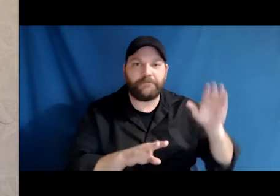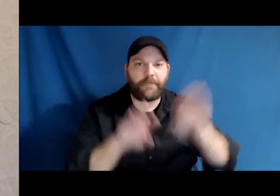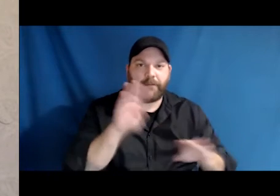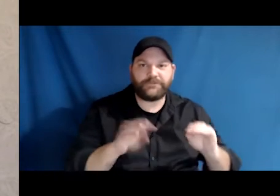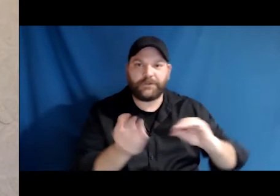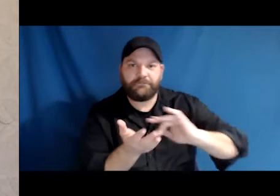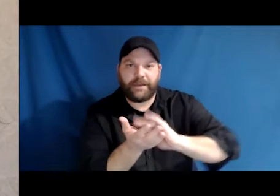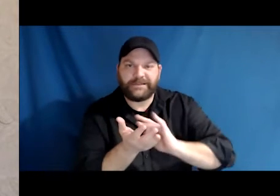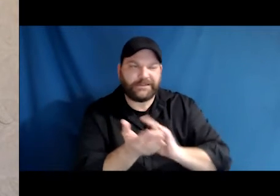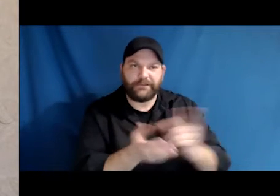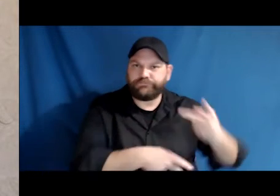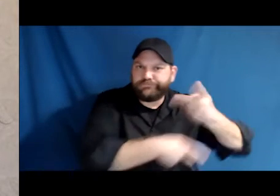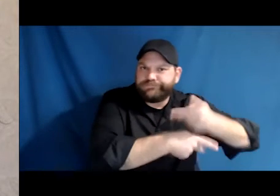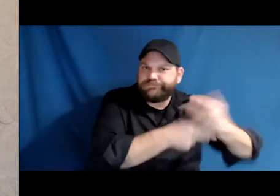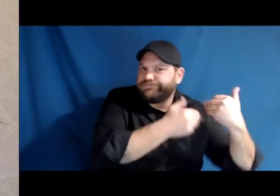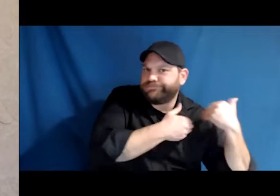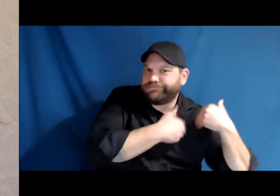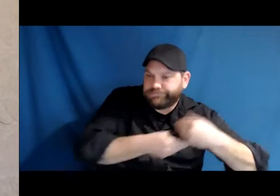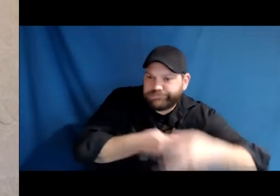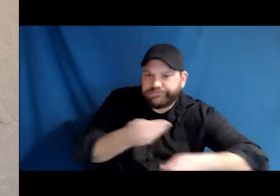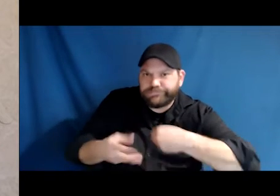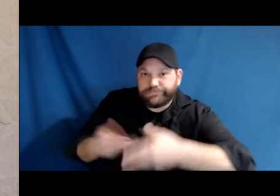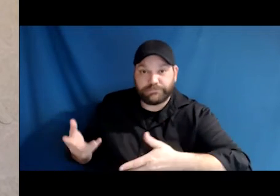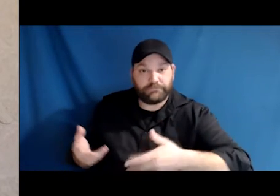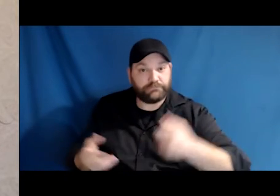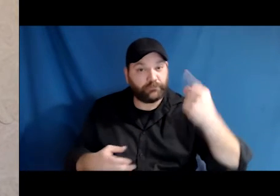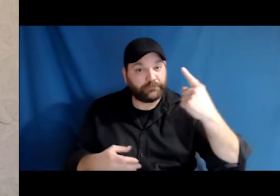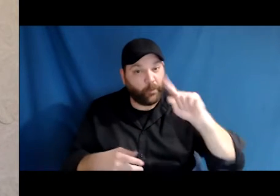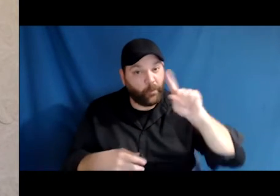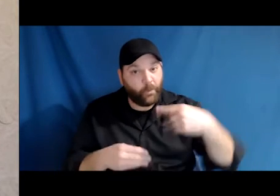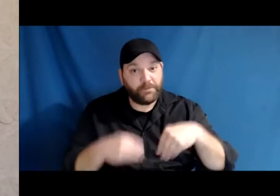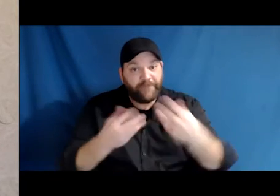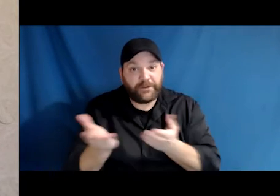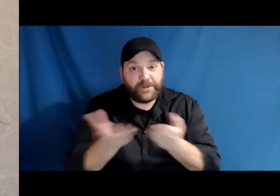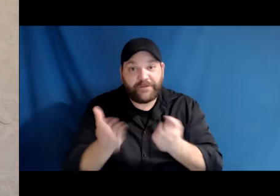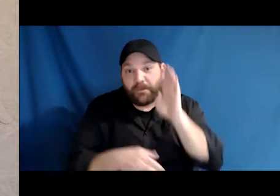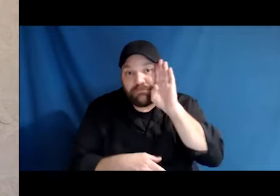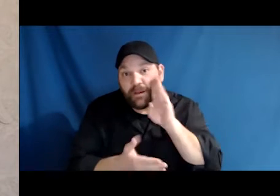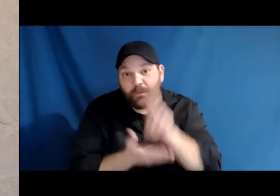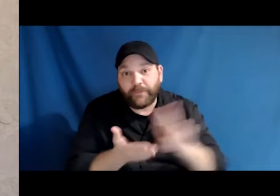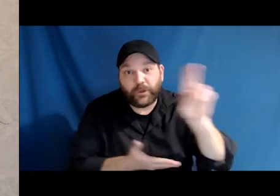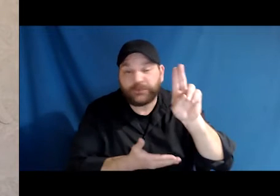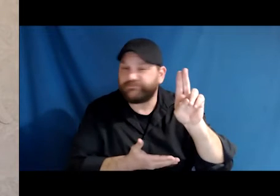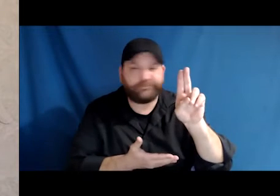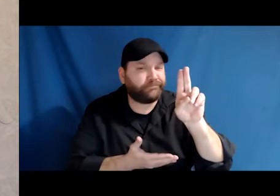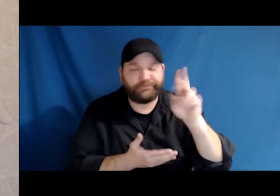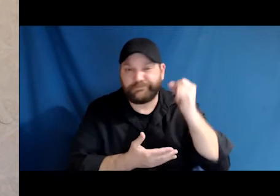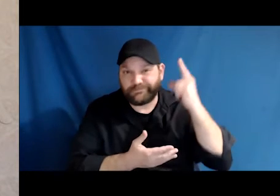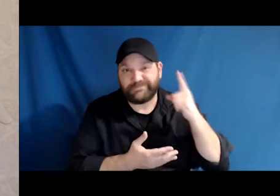and their impacts spread far beyond Brown. For several months, they made critical deliveries of hand sanitizer, PPE,